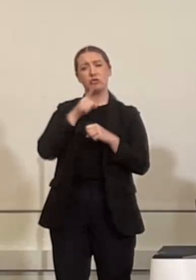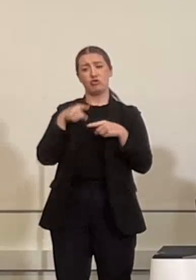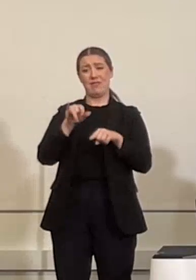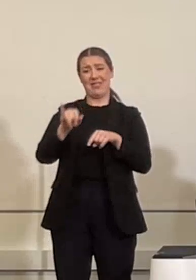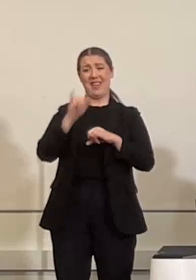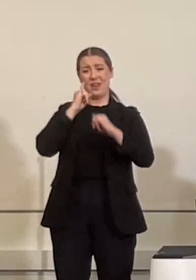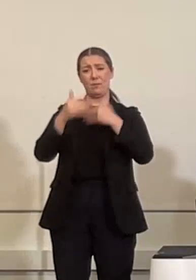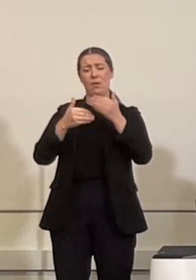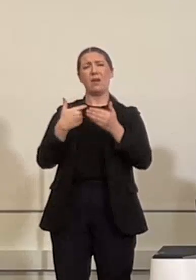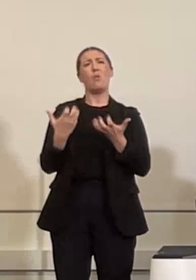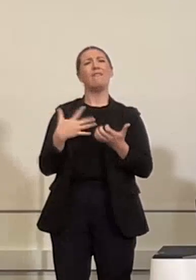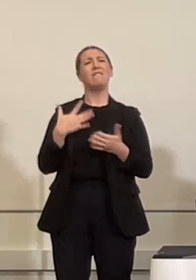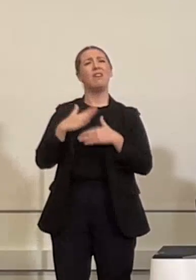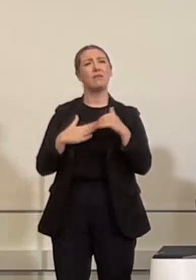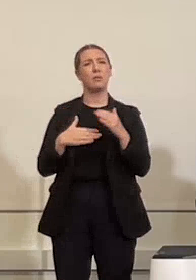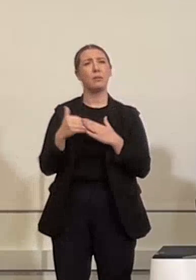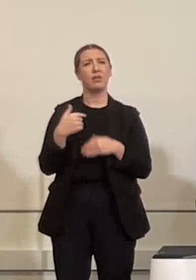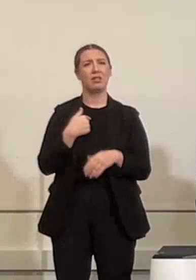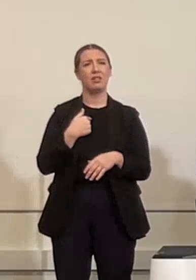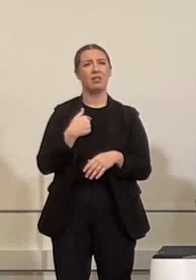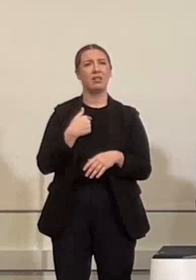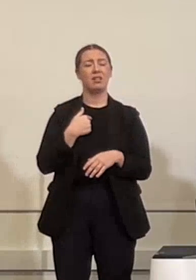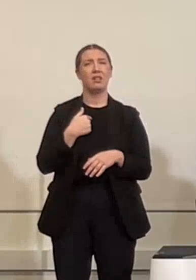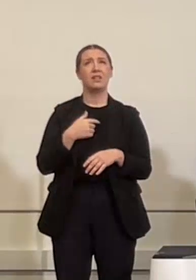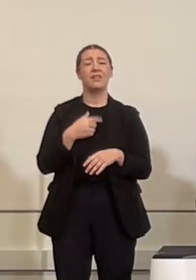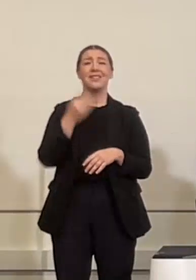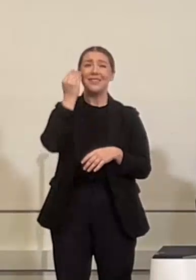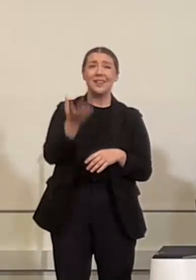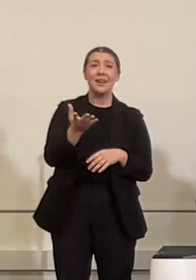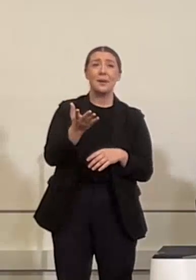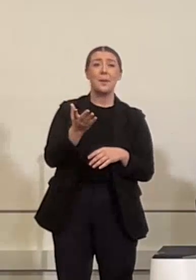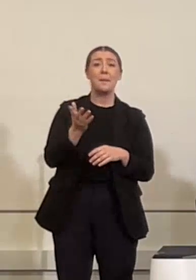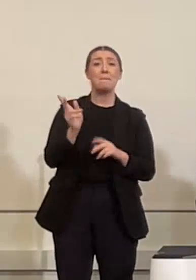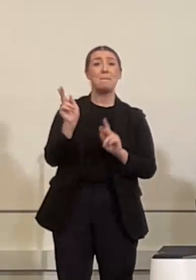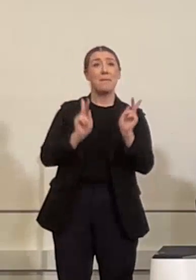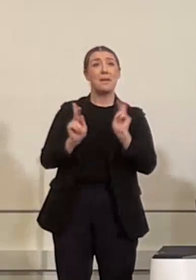And I have to say people that have done it right made sure I